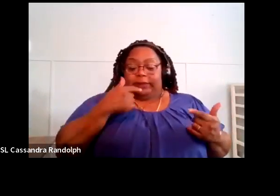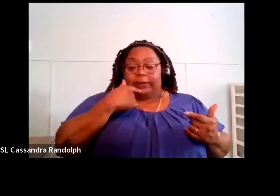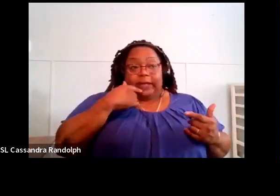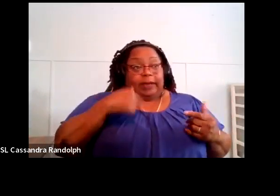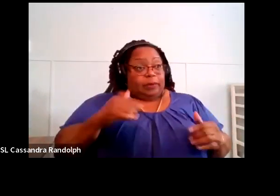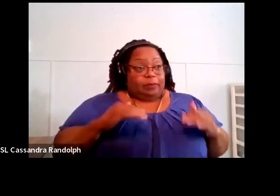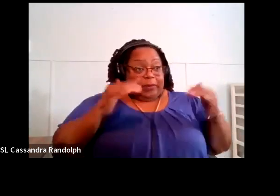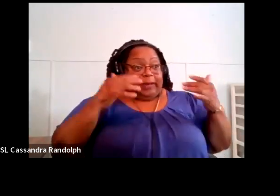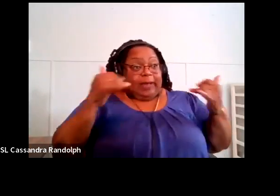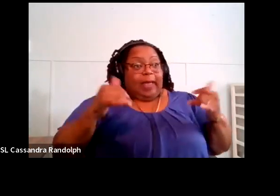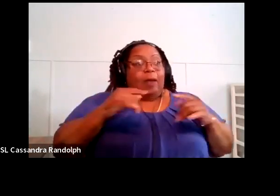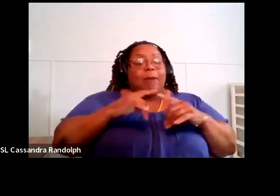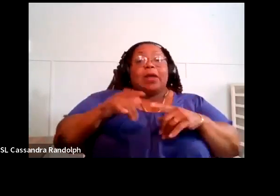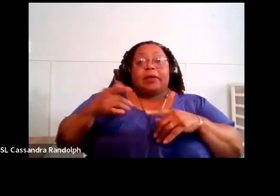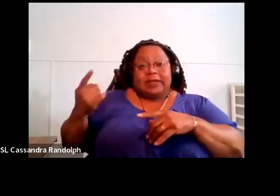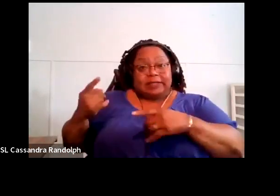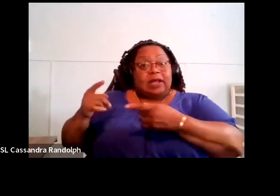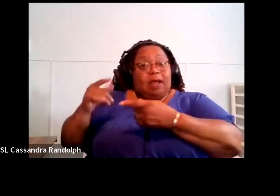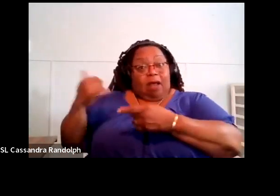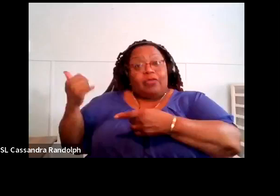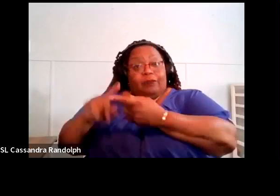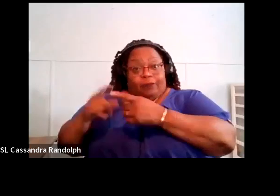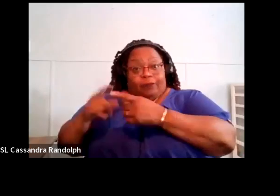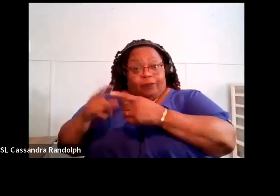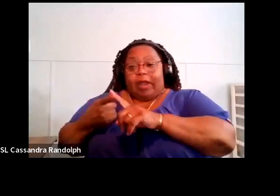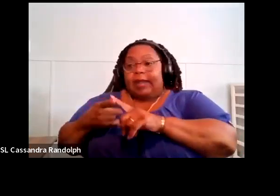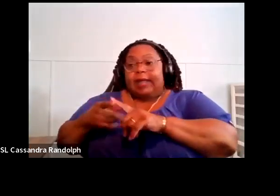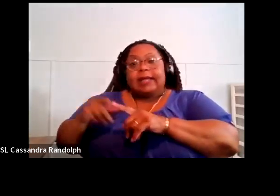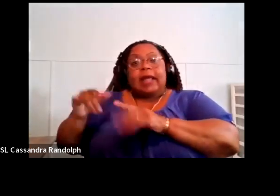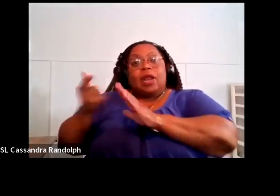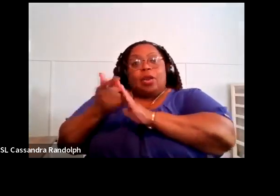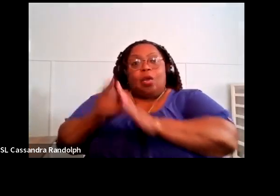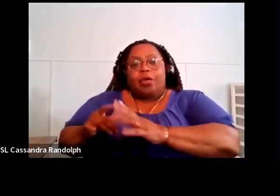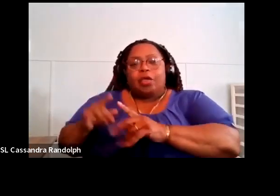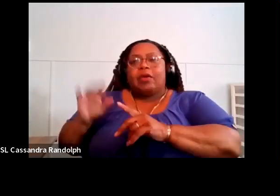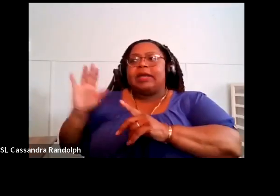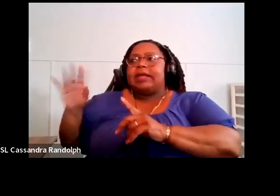weekend like you I'm trying to fold clothes and put them away and pick up dry cleaning.